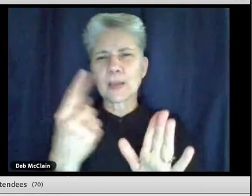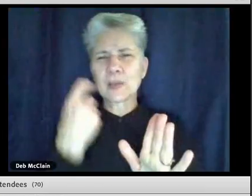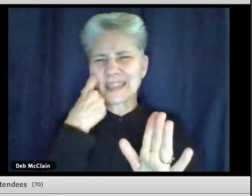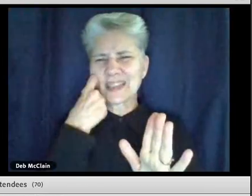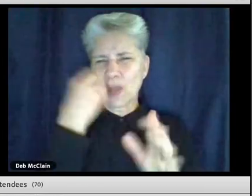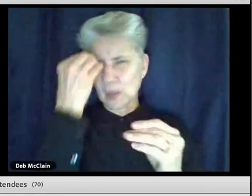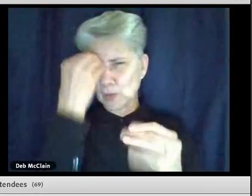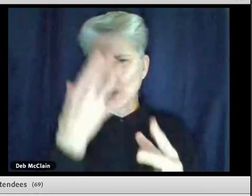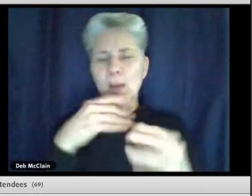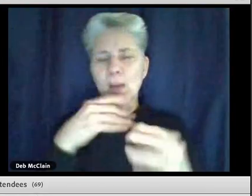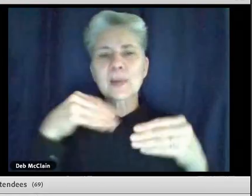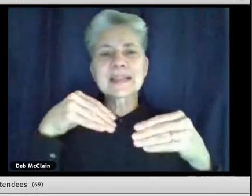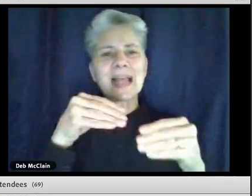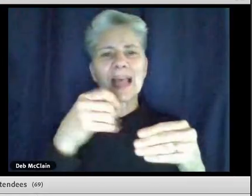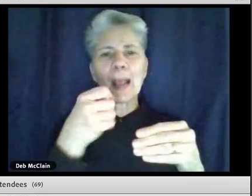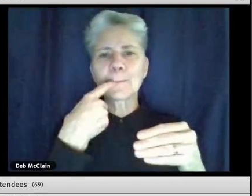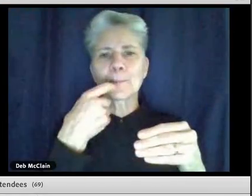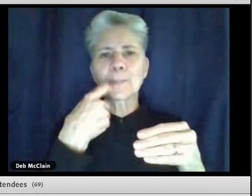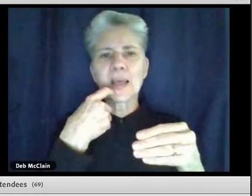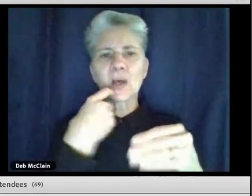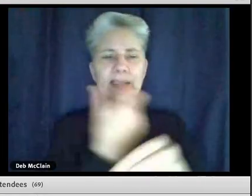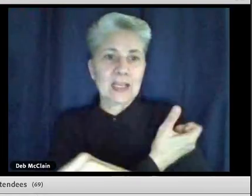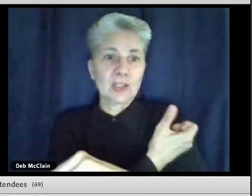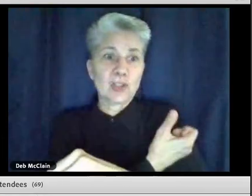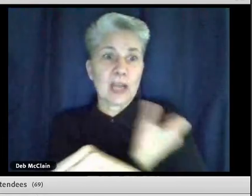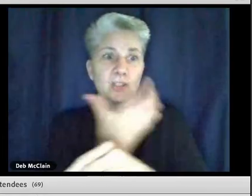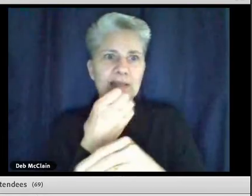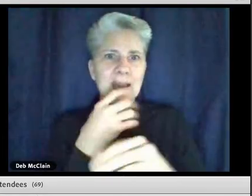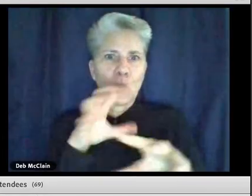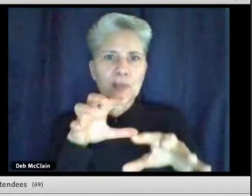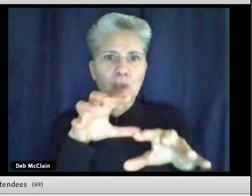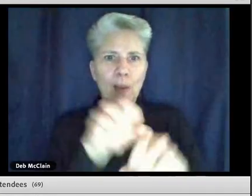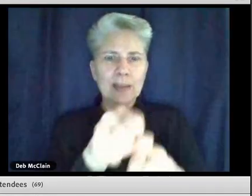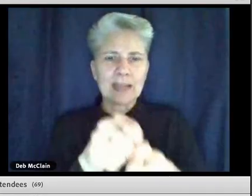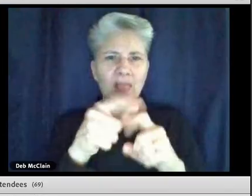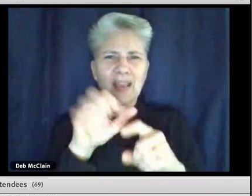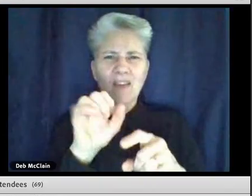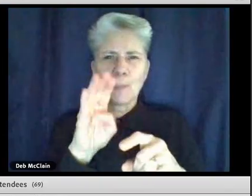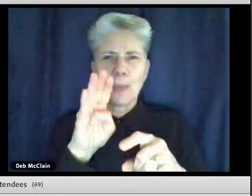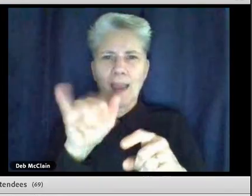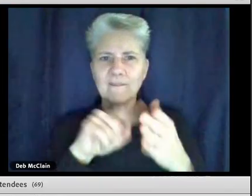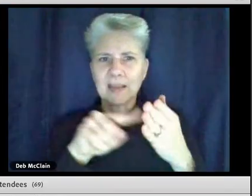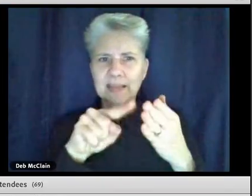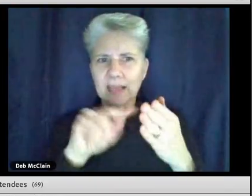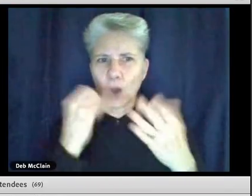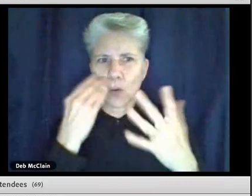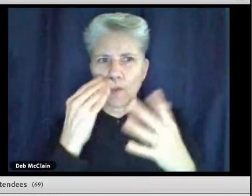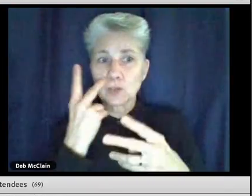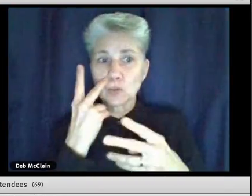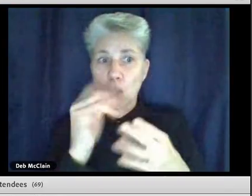"Coronavirus Frauds and Scams." There was somebody just on the news who was selling pills and injections, and he was arrested.